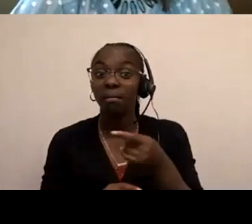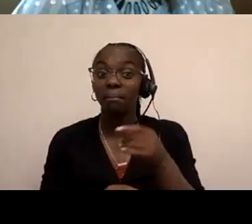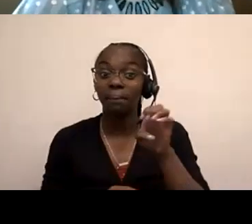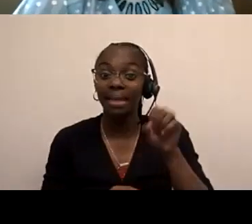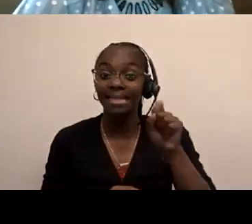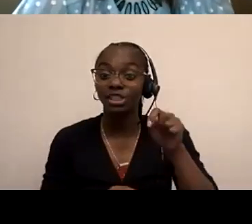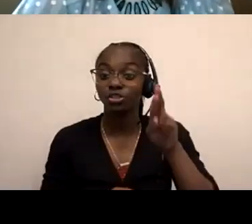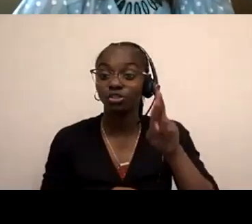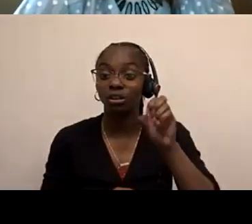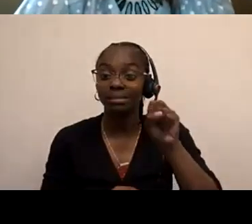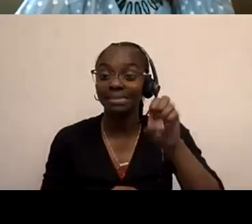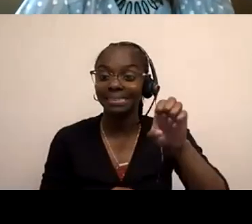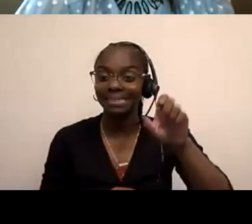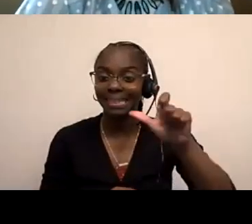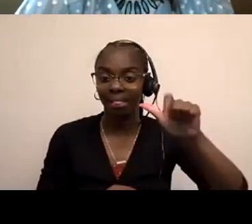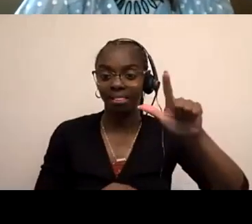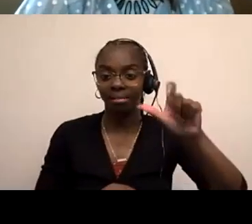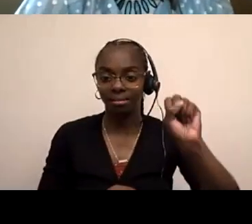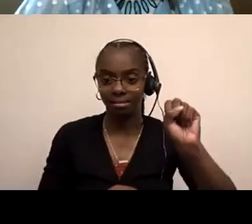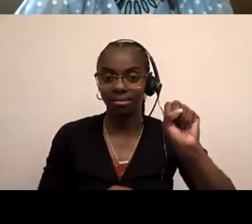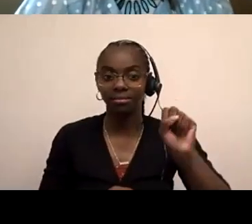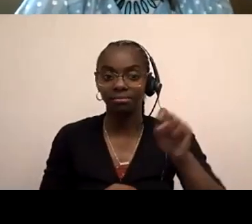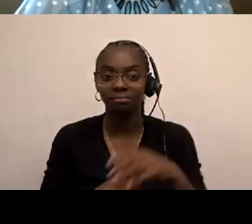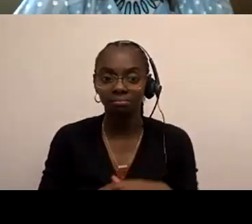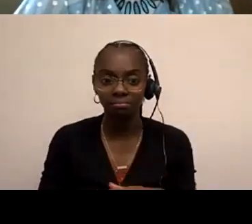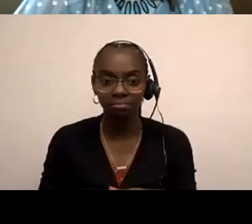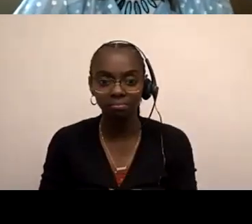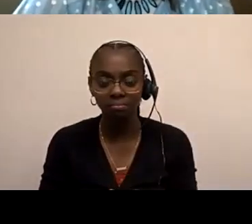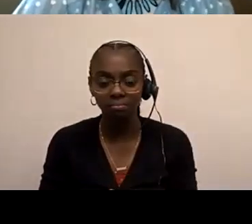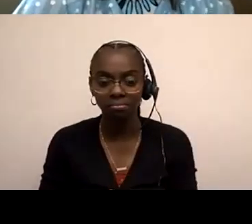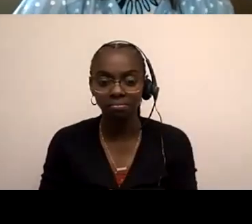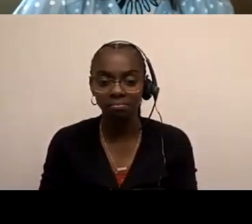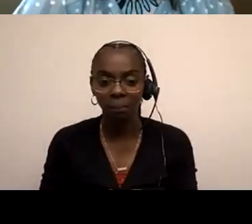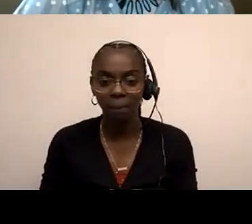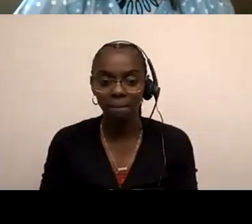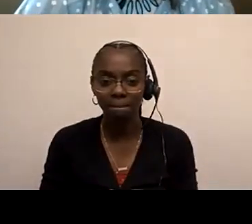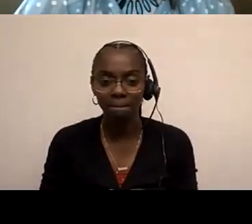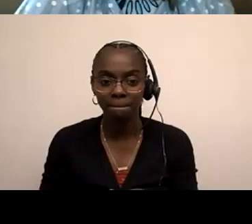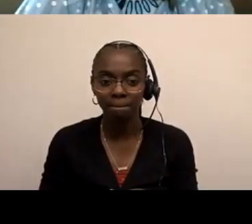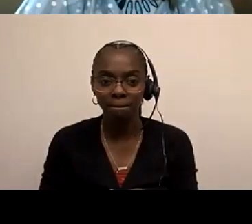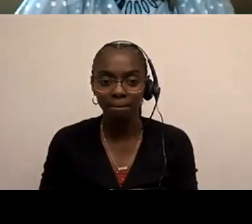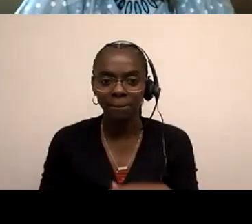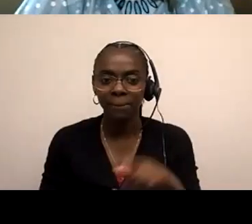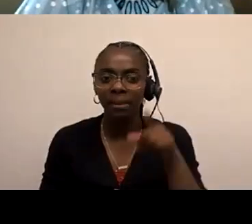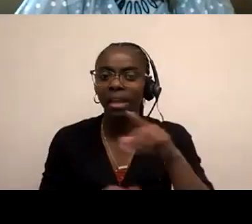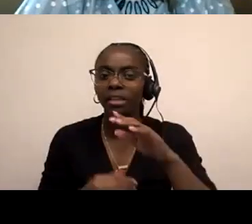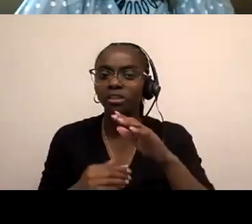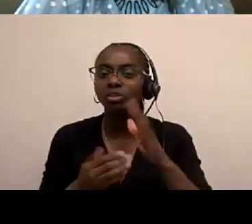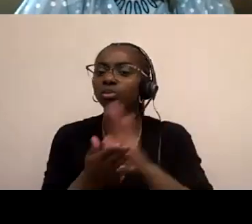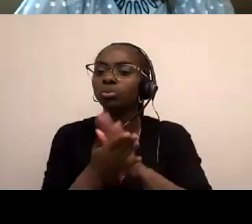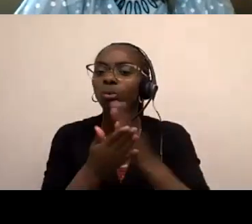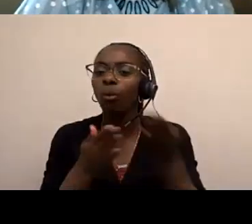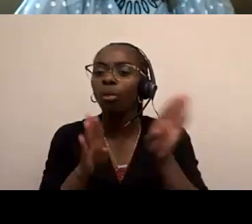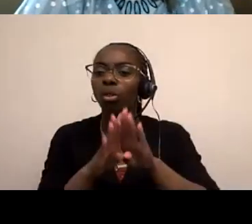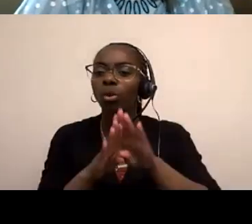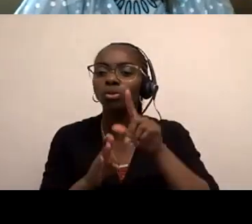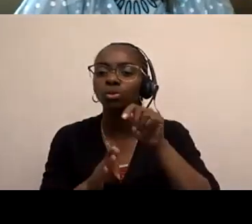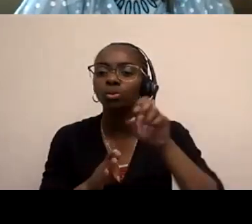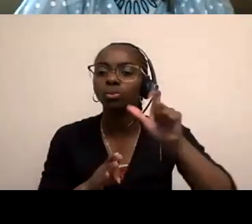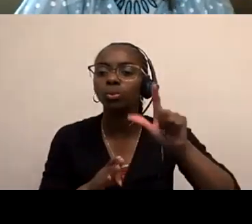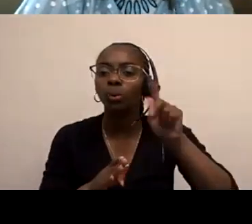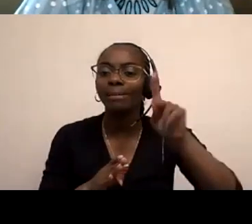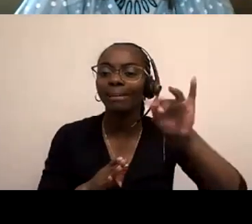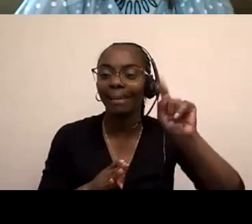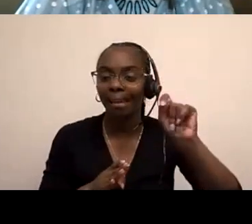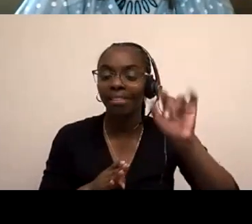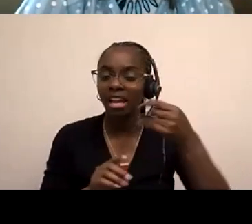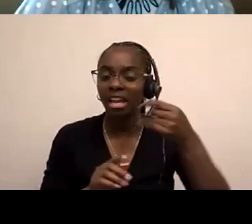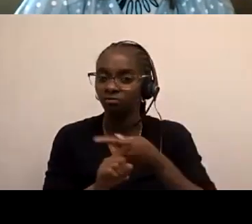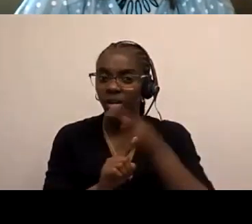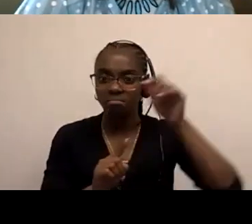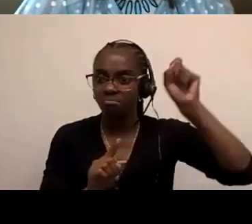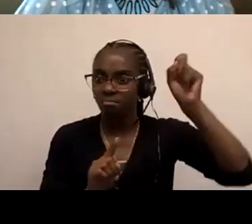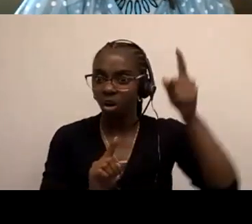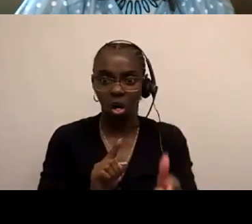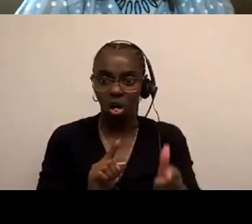THE ILLINOIS AUTISM PARTNERSHIP AND IT'S A SCHOOL CLOSURE TOOL KIT. THATS WHERE ALL THOSE RESOURCES CAME FROM THERE'S A LOT IN